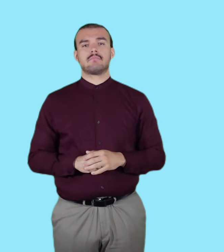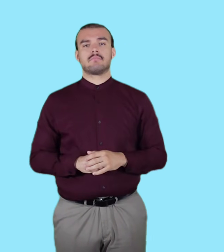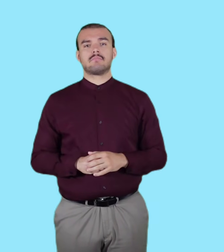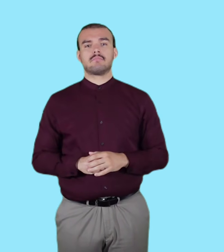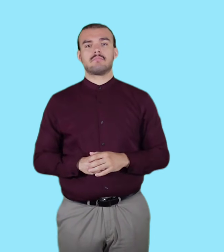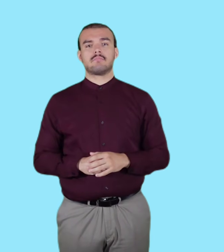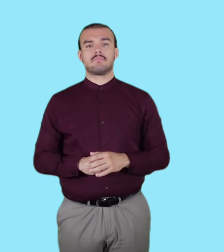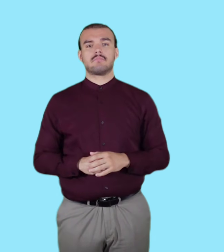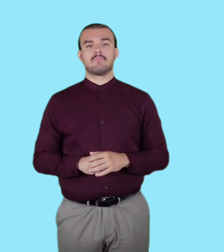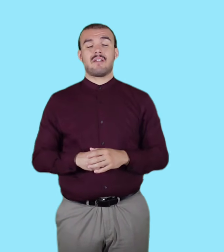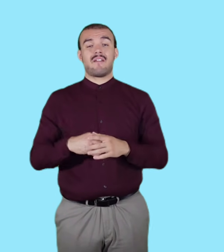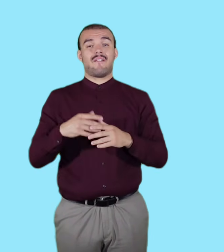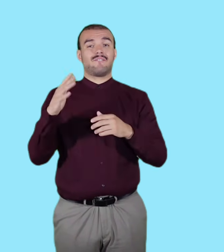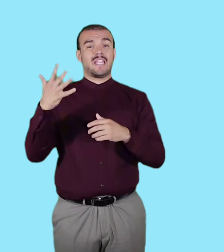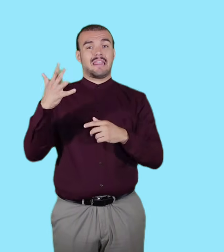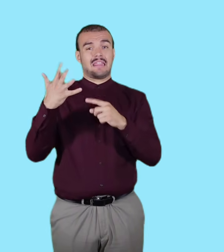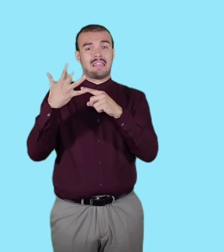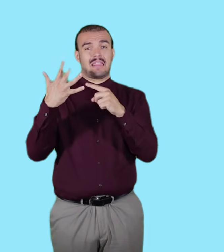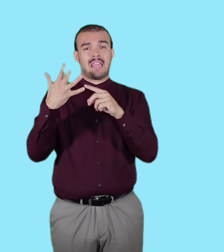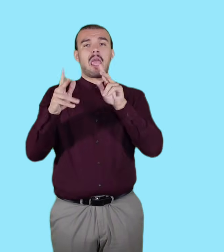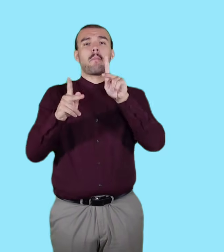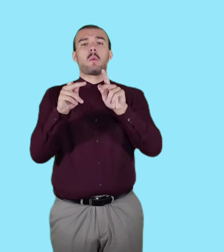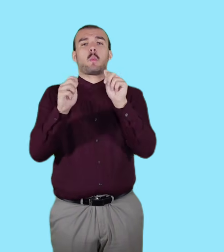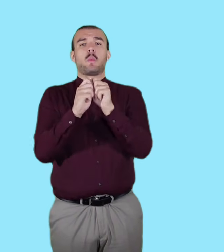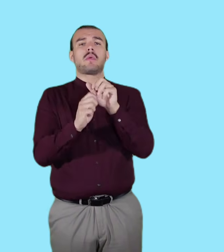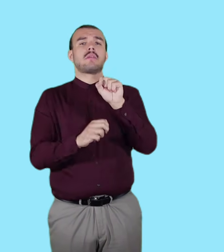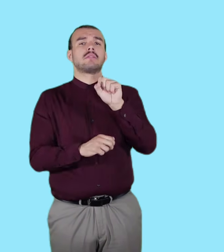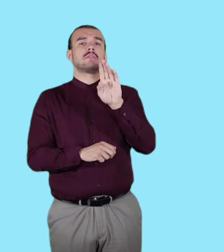And finally, people with substance use disorders.